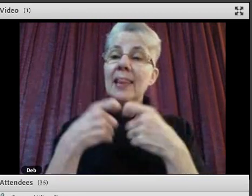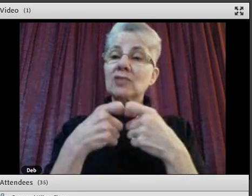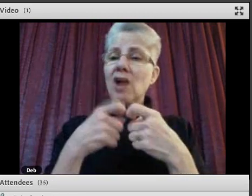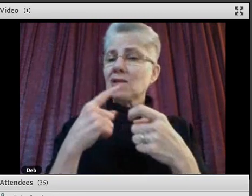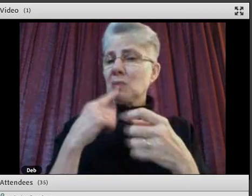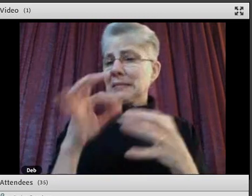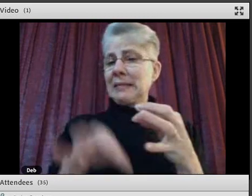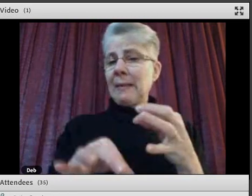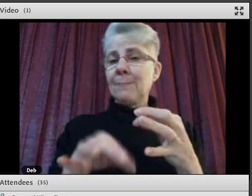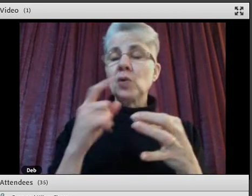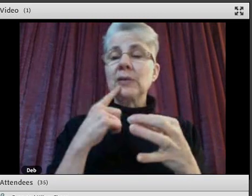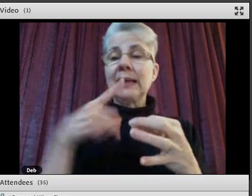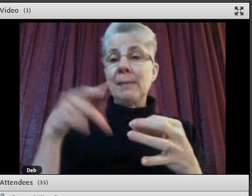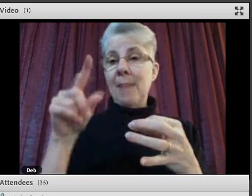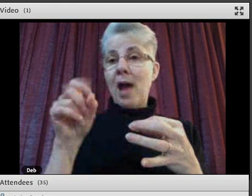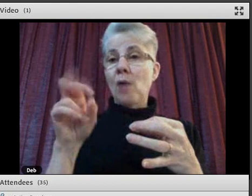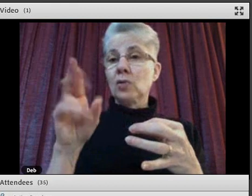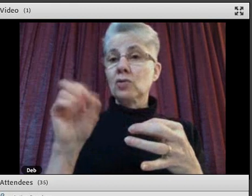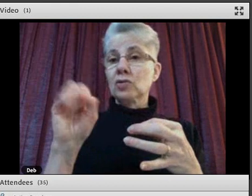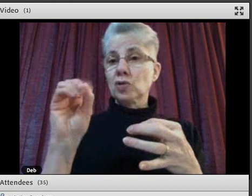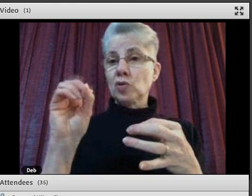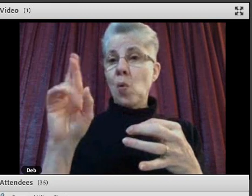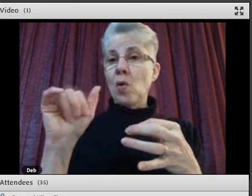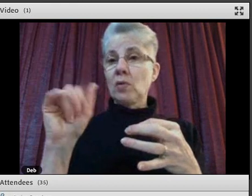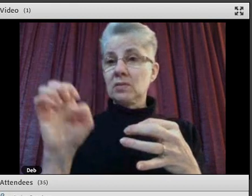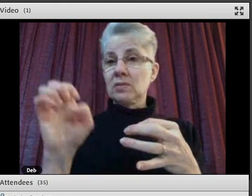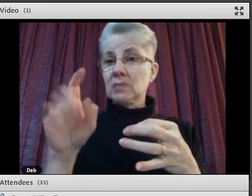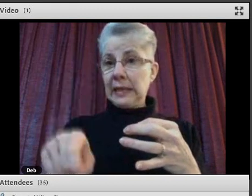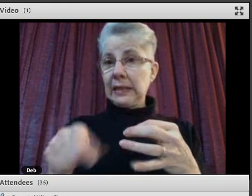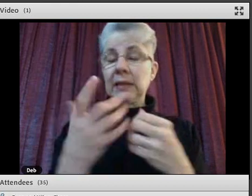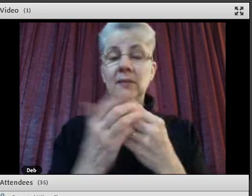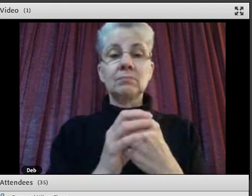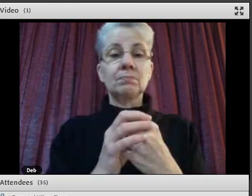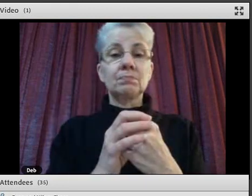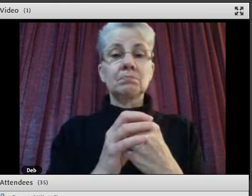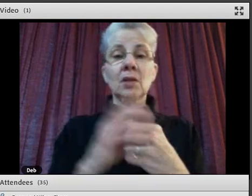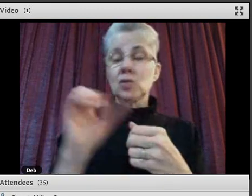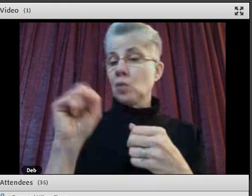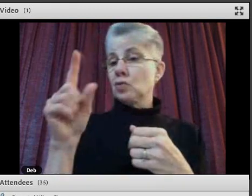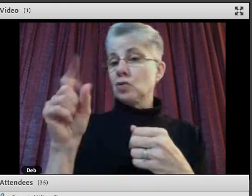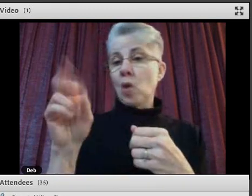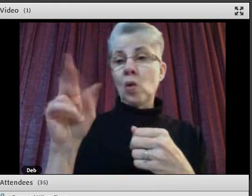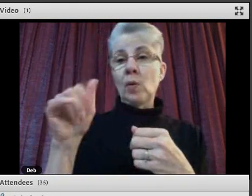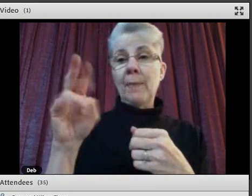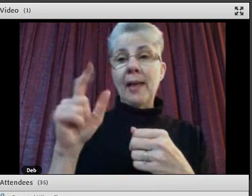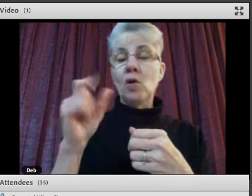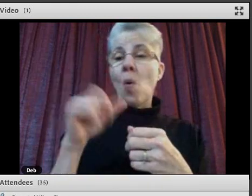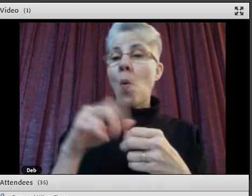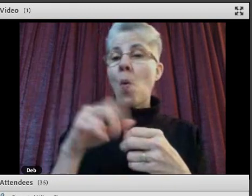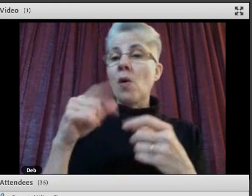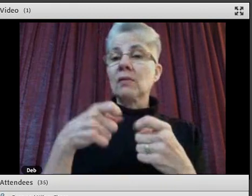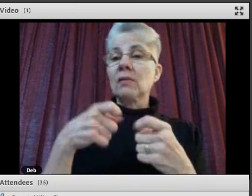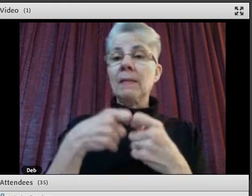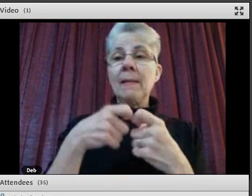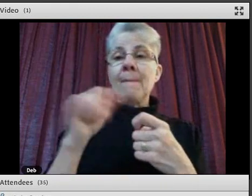You need a power source, so a solar panel. It could be replaced with a little battery pack,